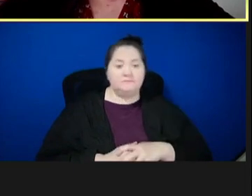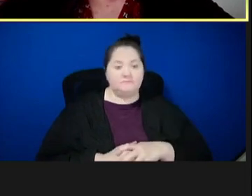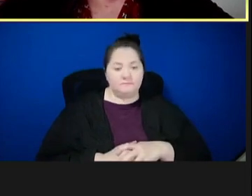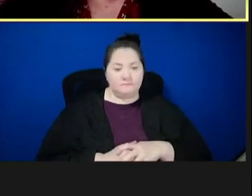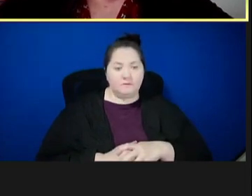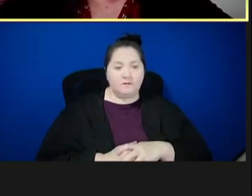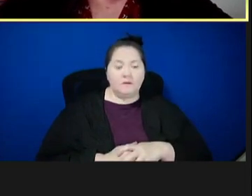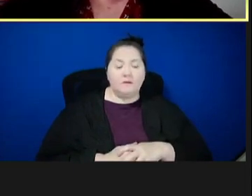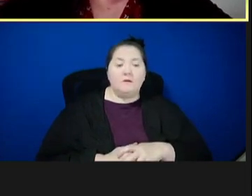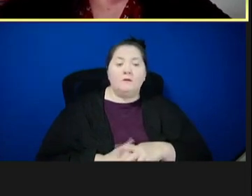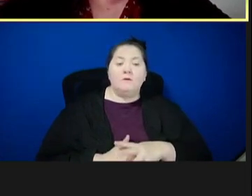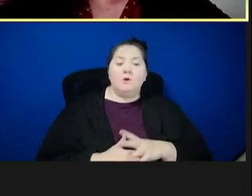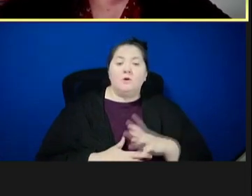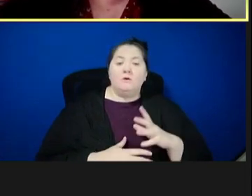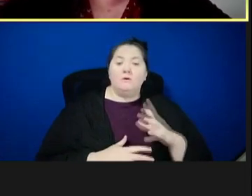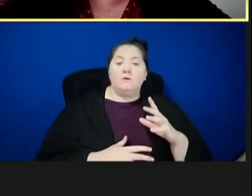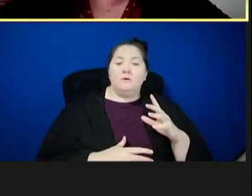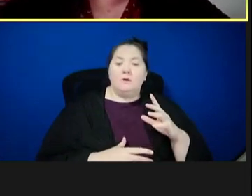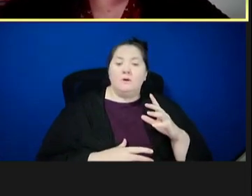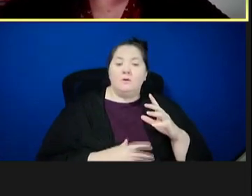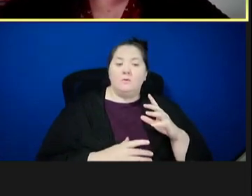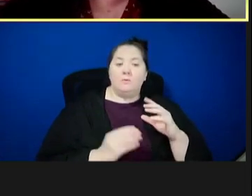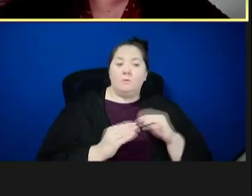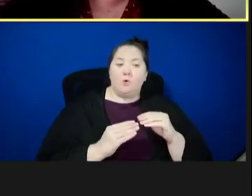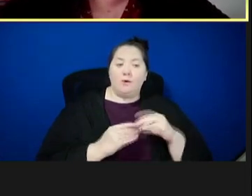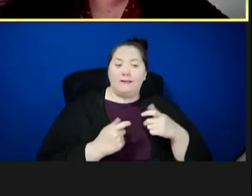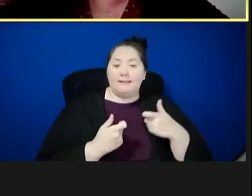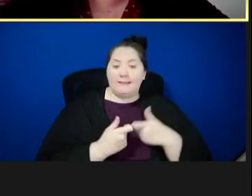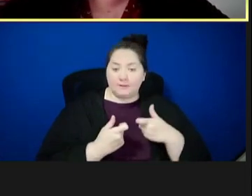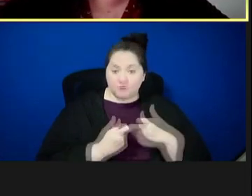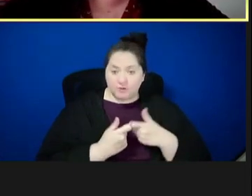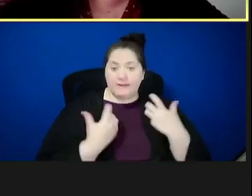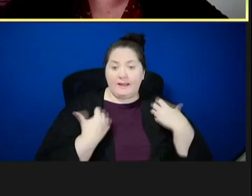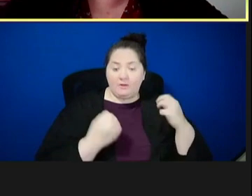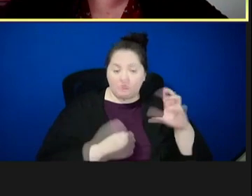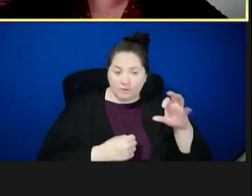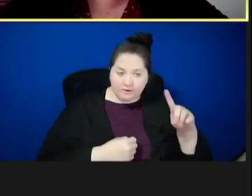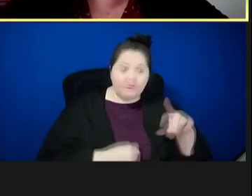have been working towards greater electronic health record and IIS interoperability. Next